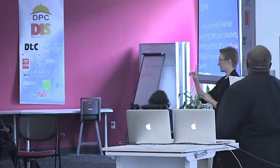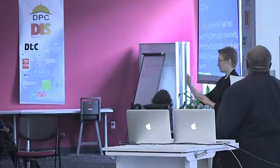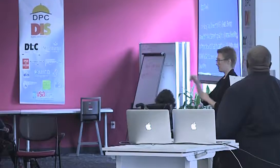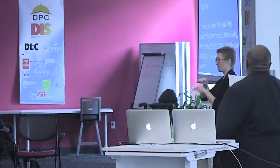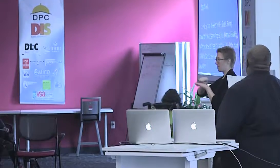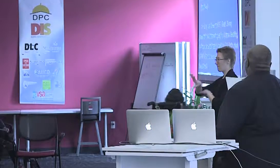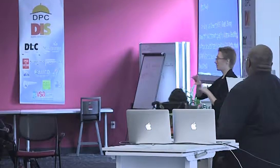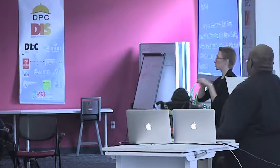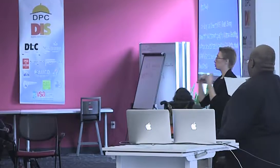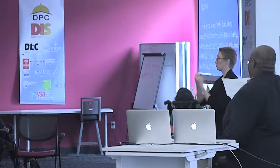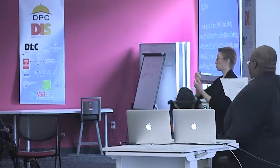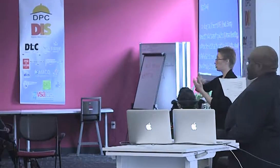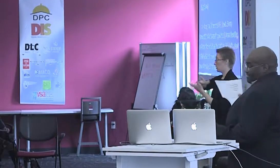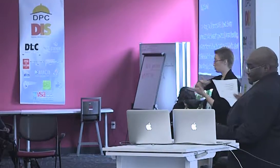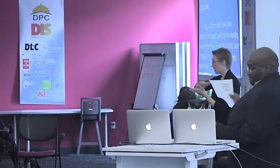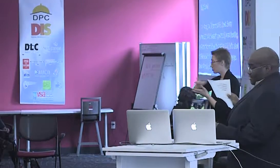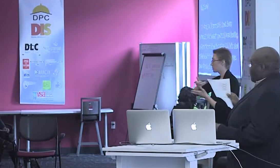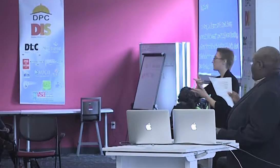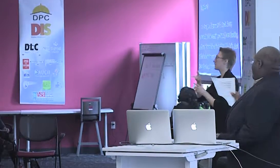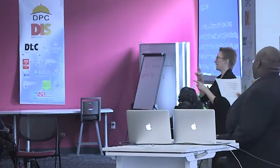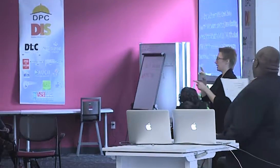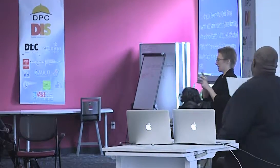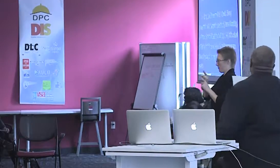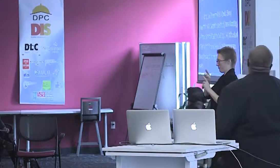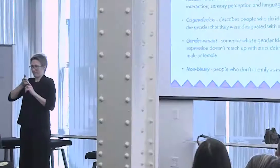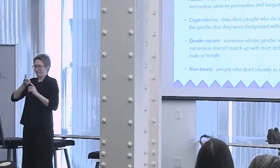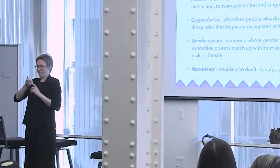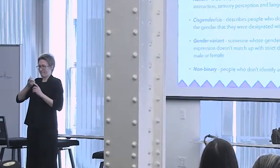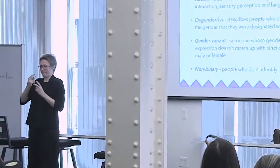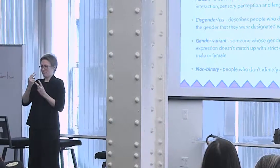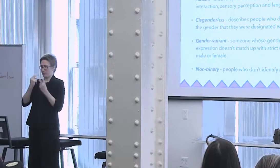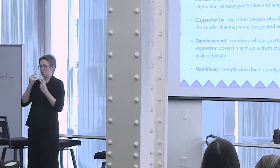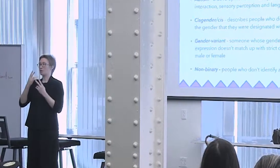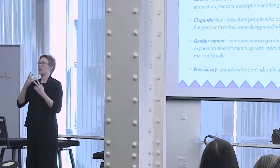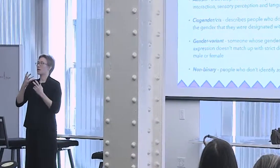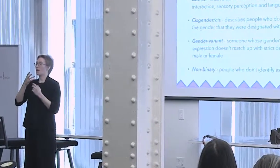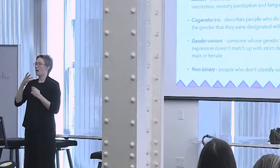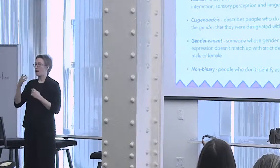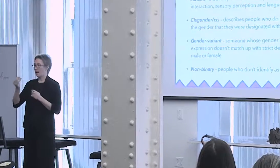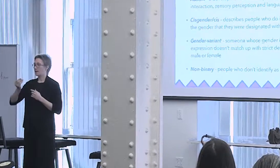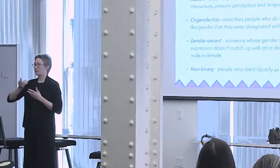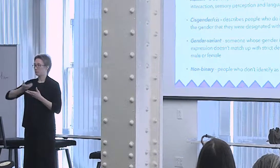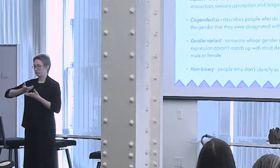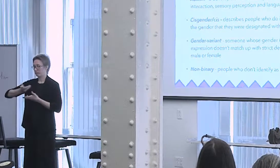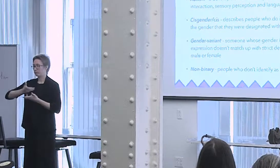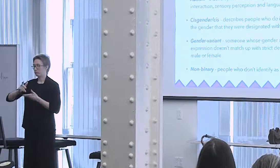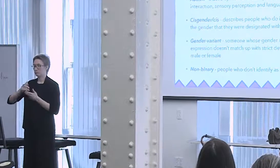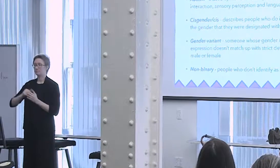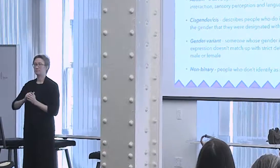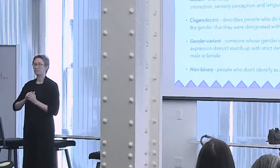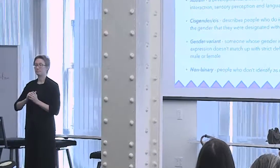sensory perception, and language. At least that's how it is for me. Cisgender describes people who identify